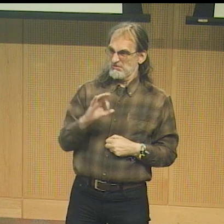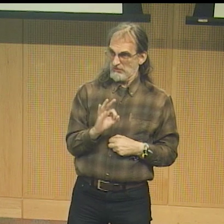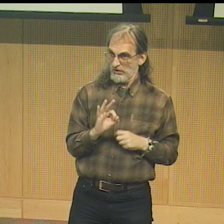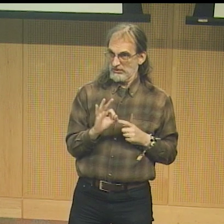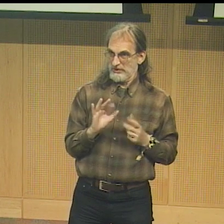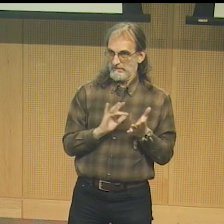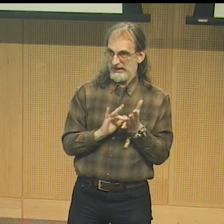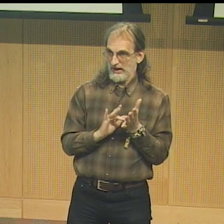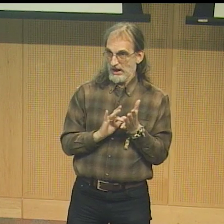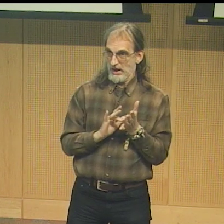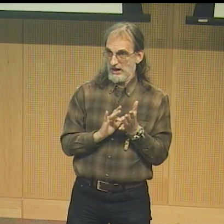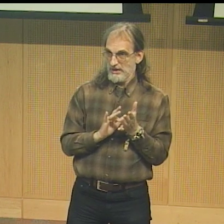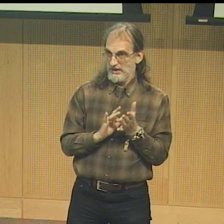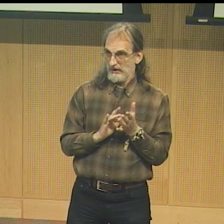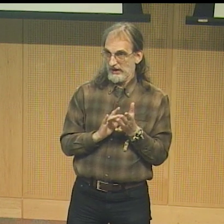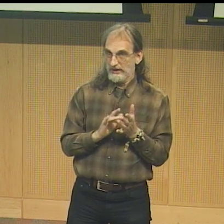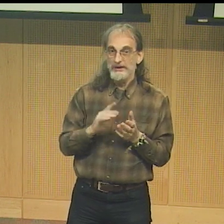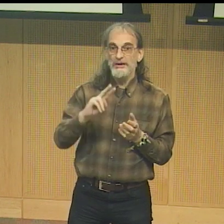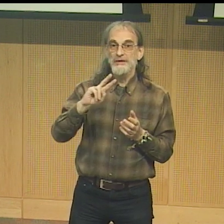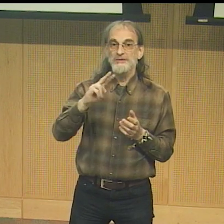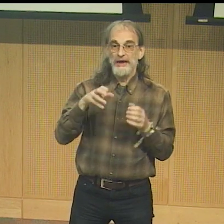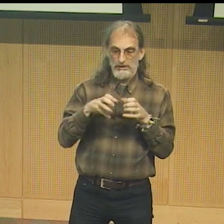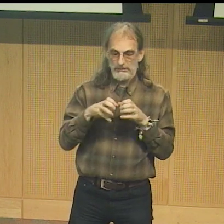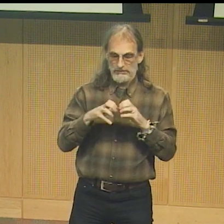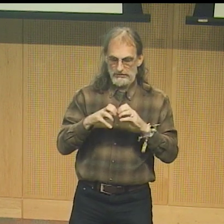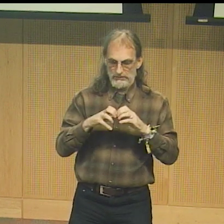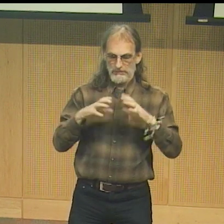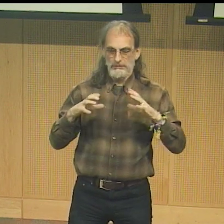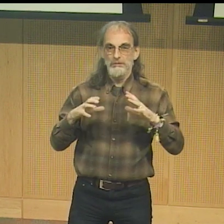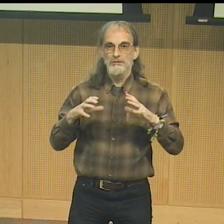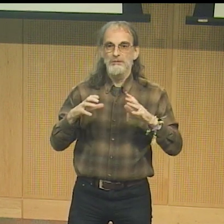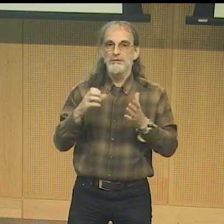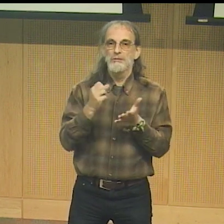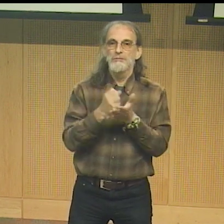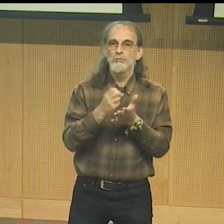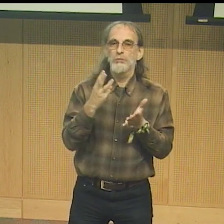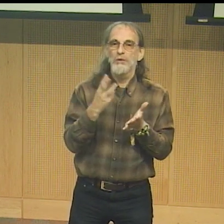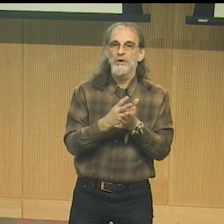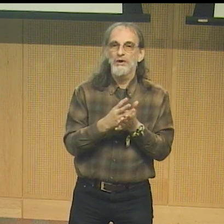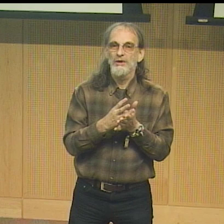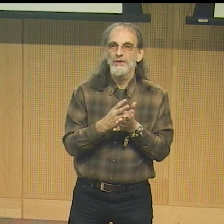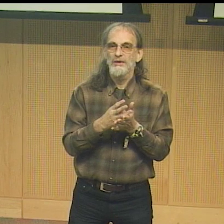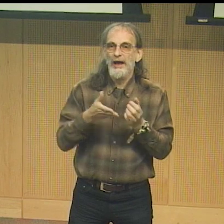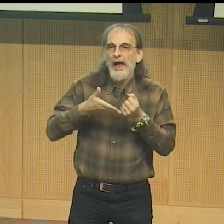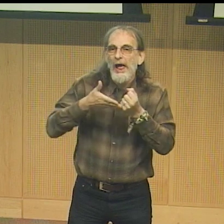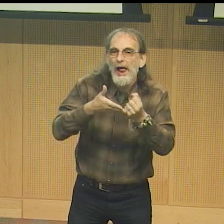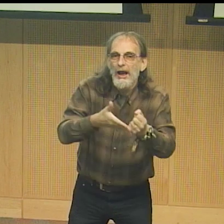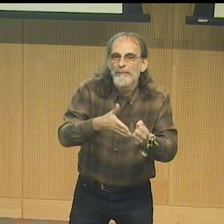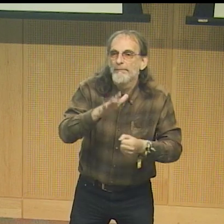Beyond that, we reach out to a social welfare dimension where we are, as Deaf people, recipients of social